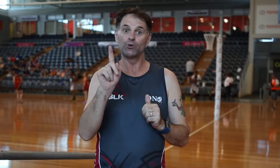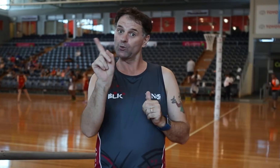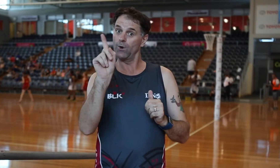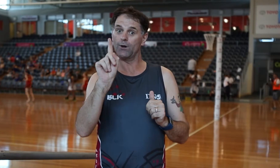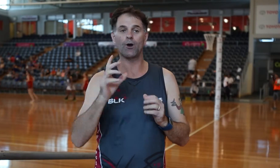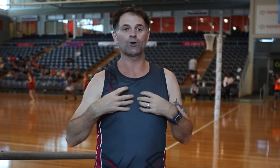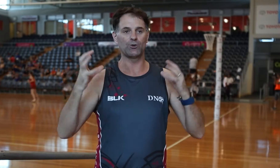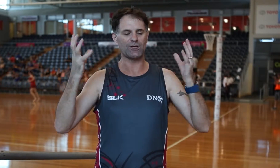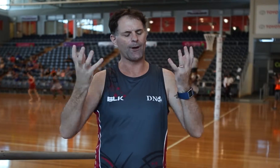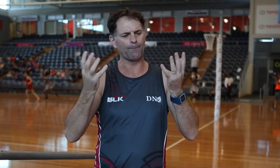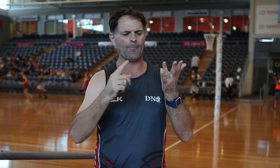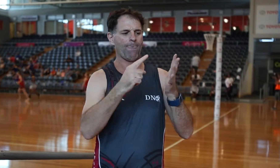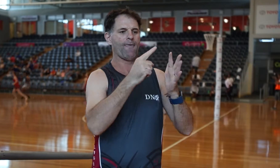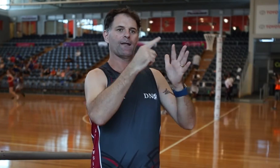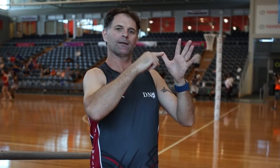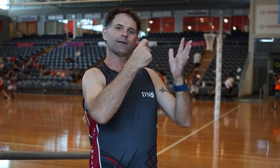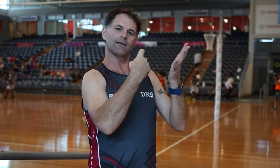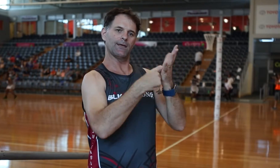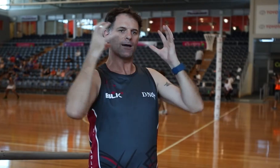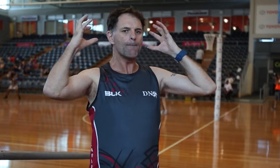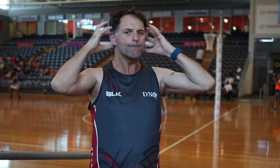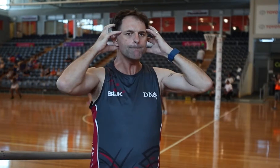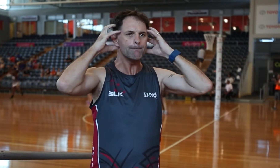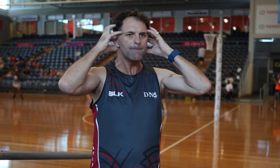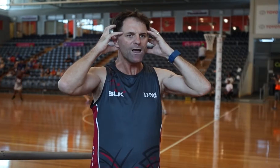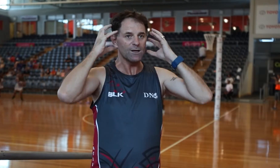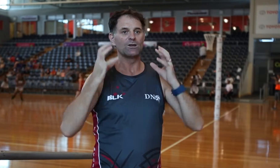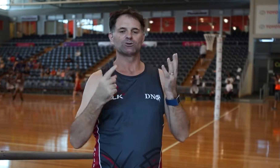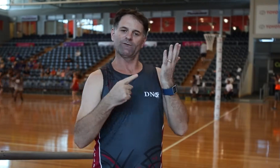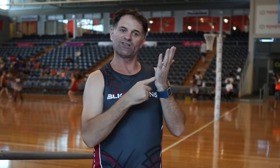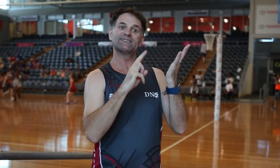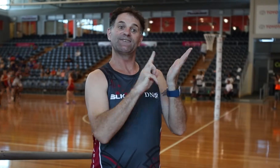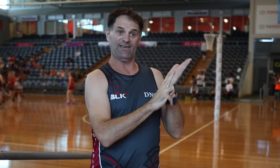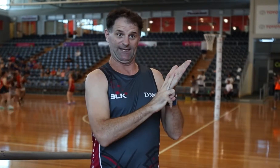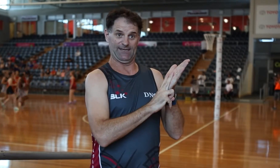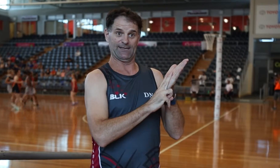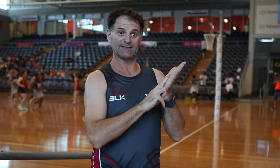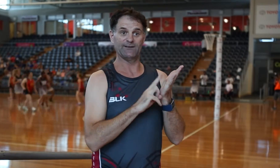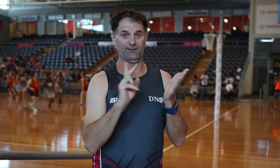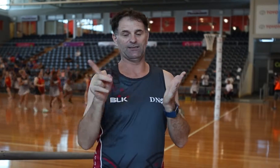I use over-the-ear headphones for watching TV.